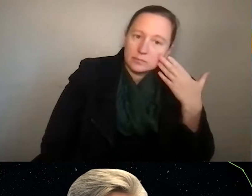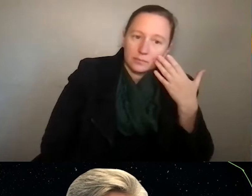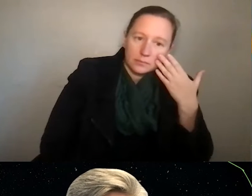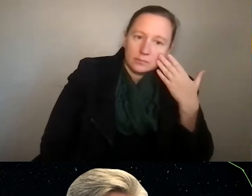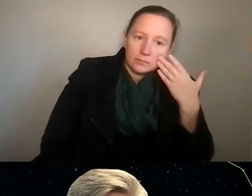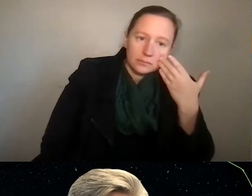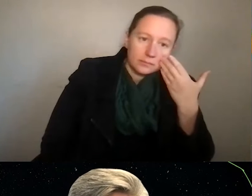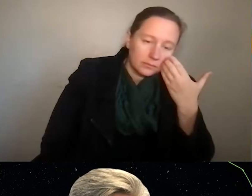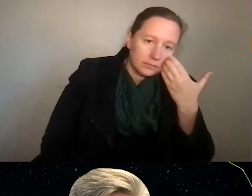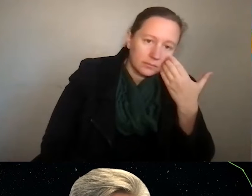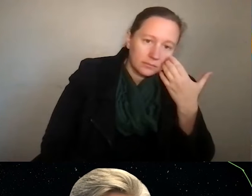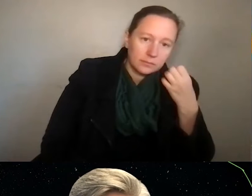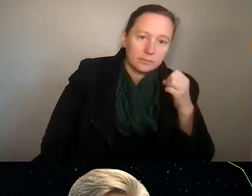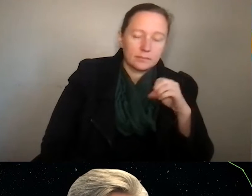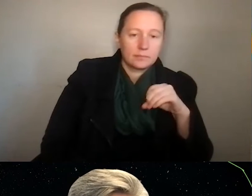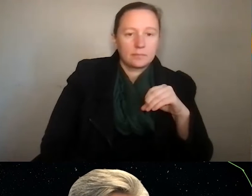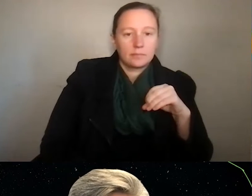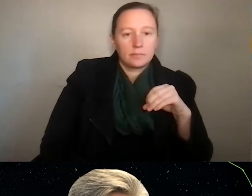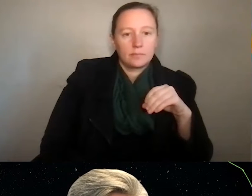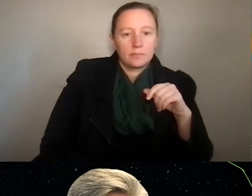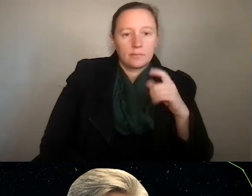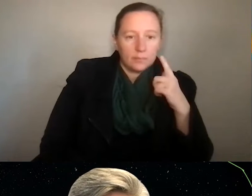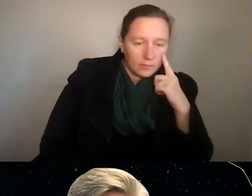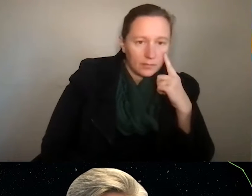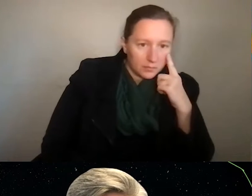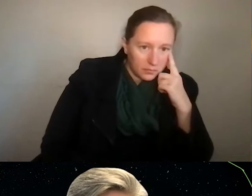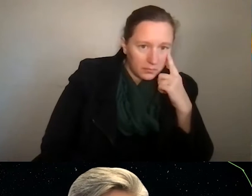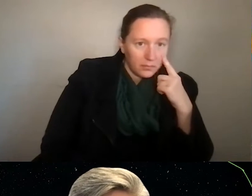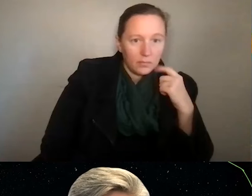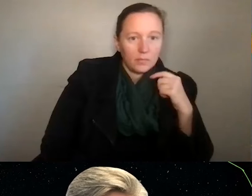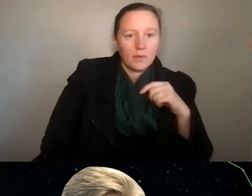This is a question that is